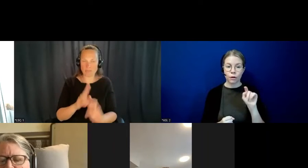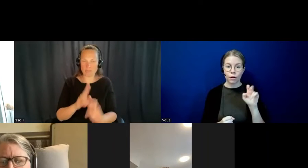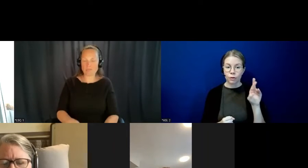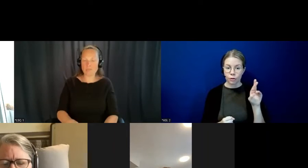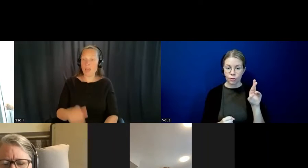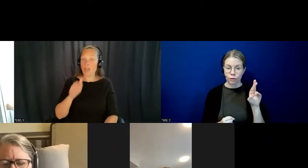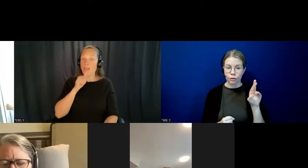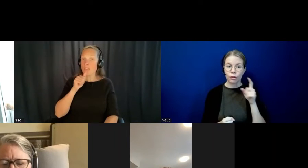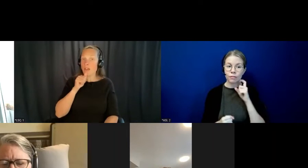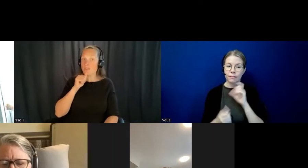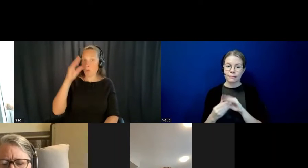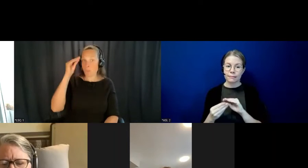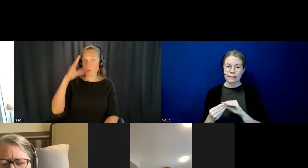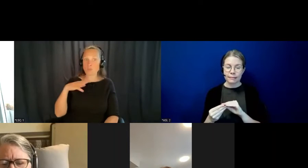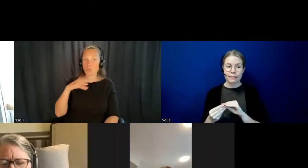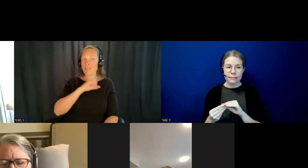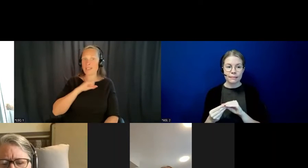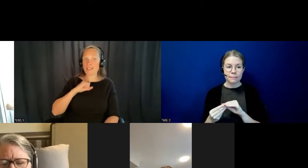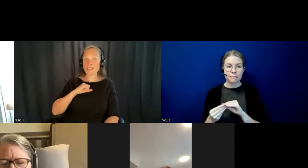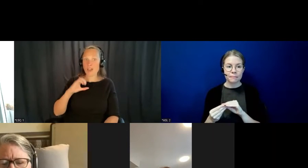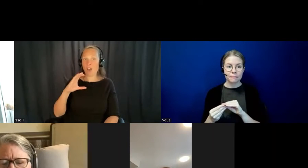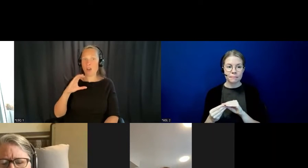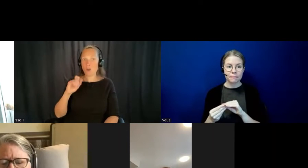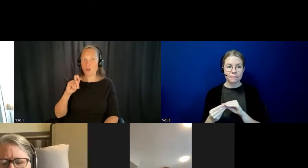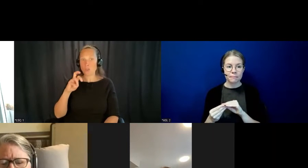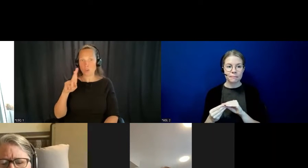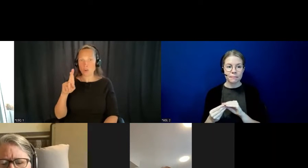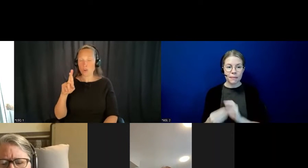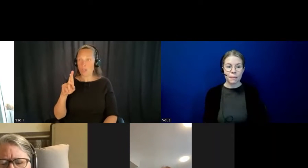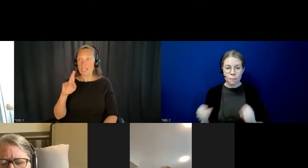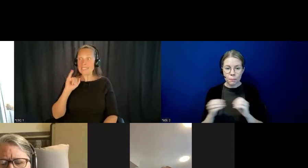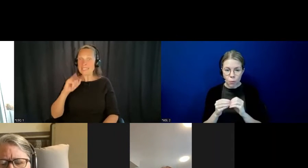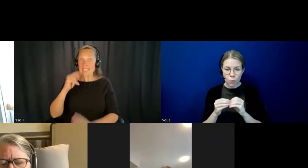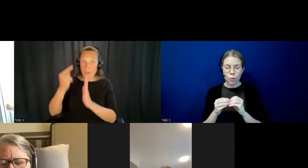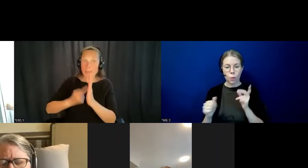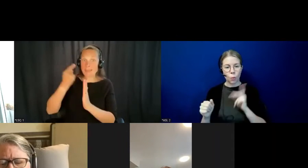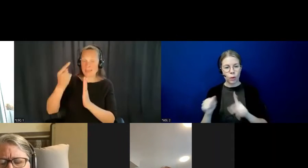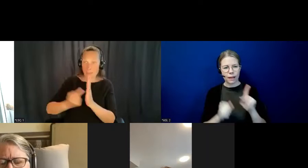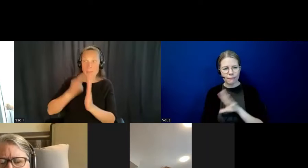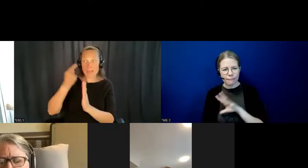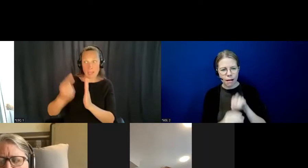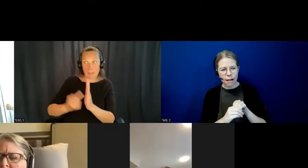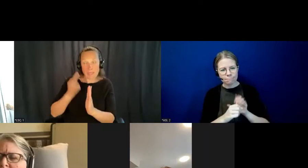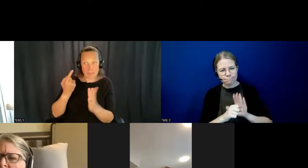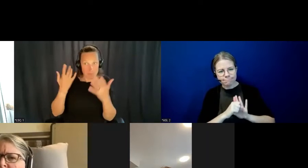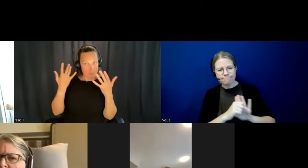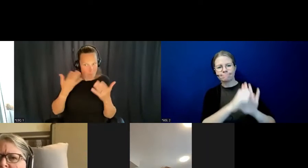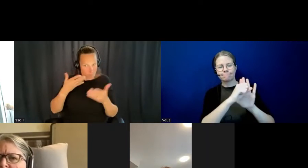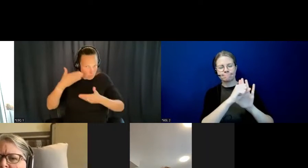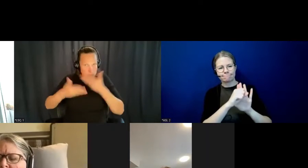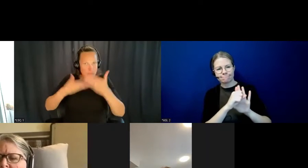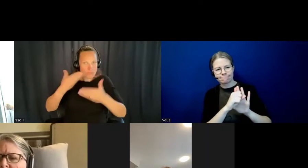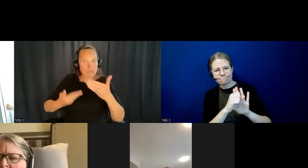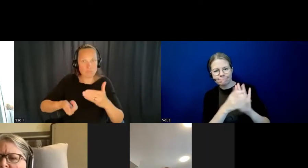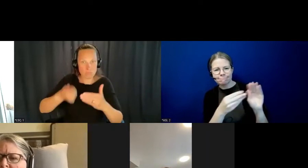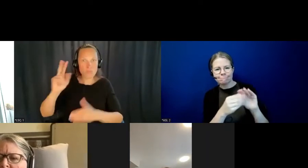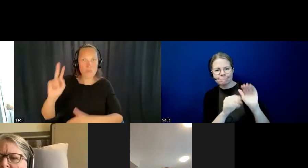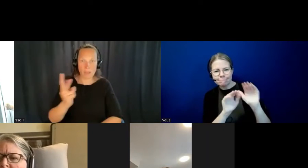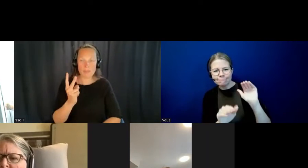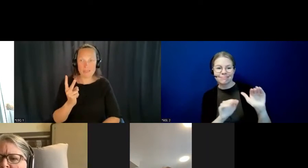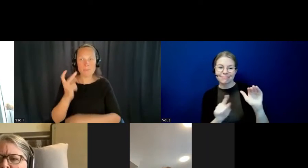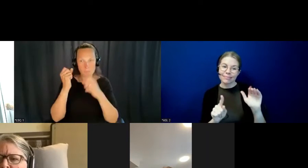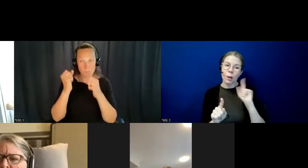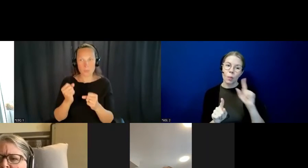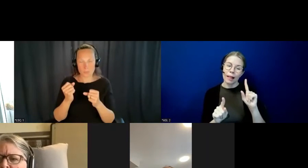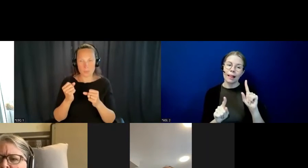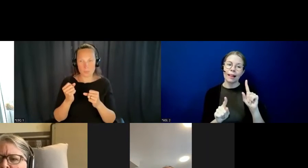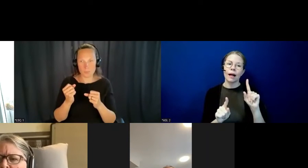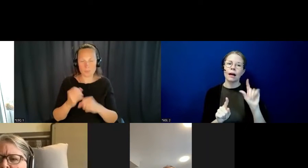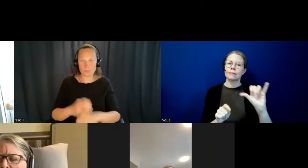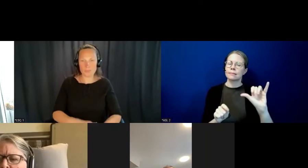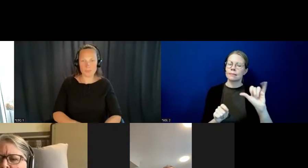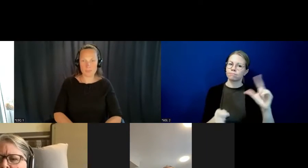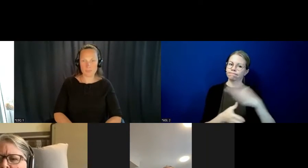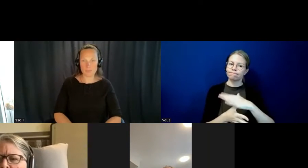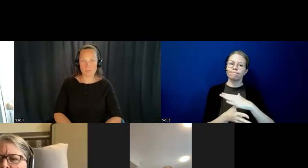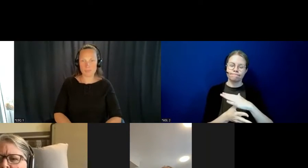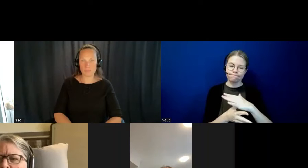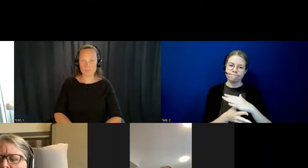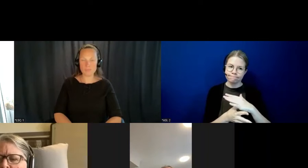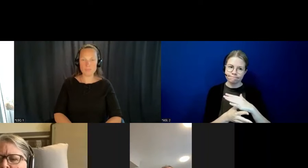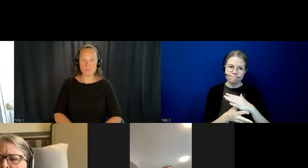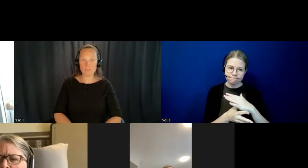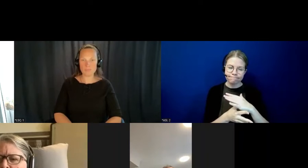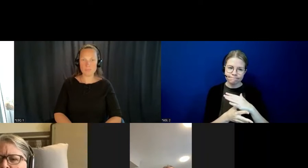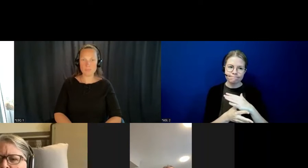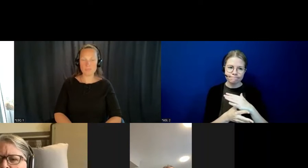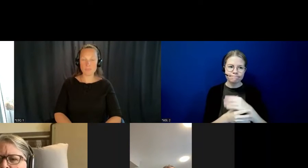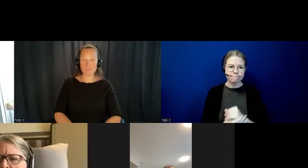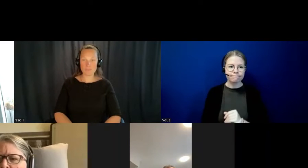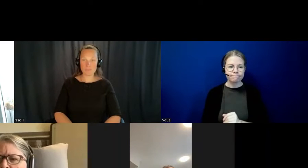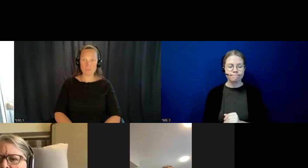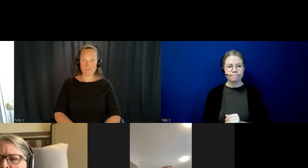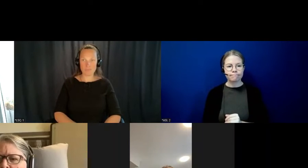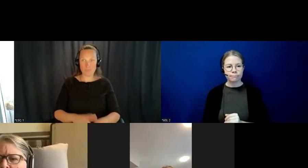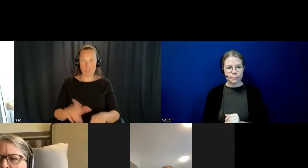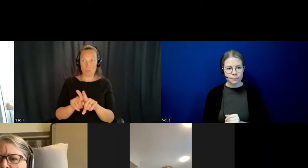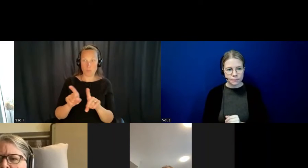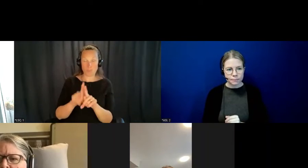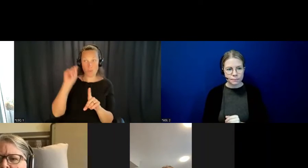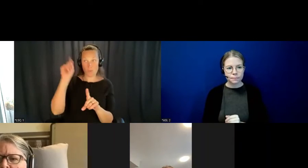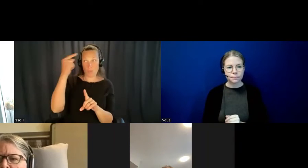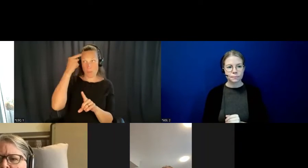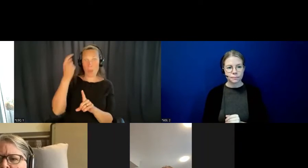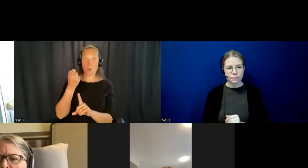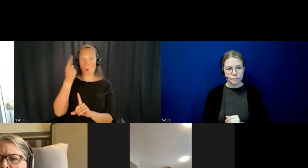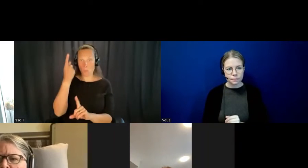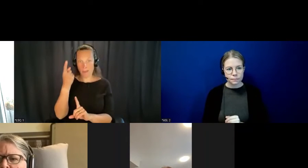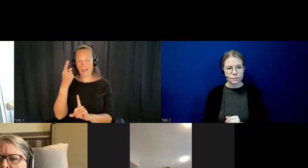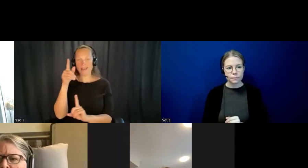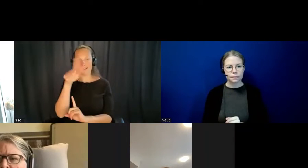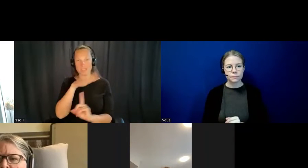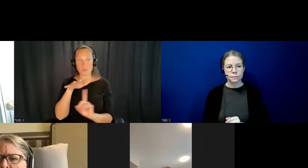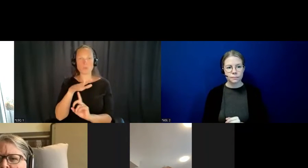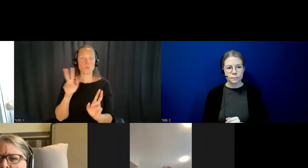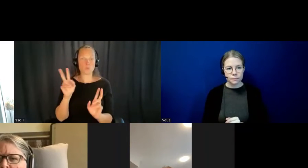THE MORE WE TALK, THE FASTER IT MOVES. AND THE MORE URGENCY. SENATOR COTTER'S PRESENTATION NOTED